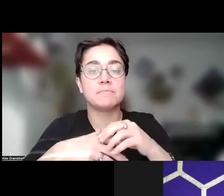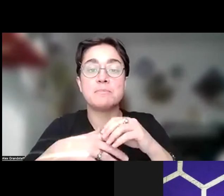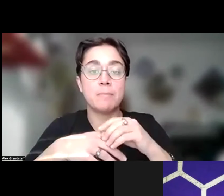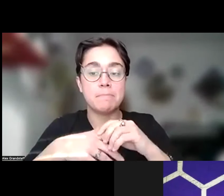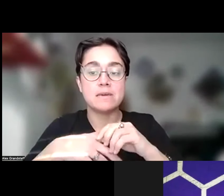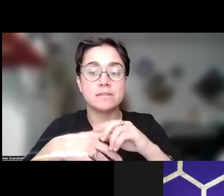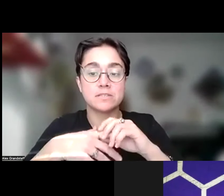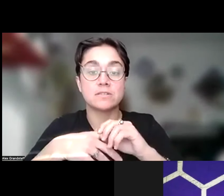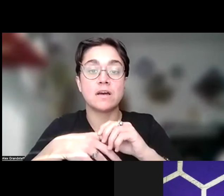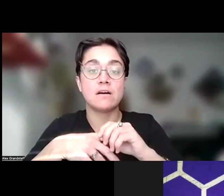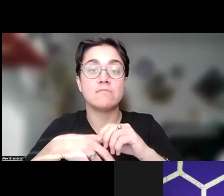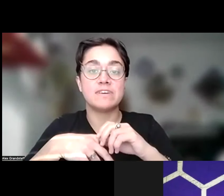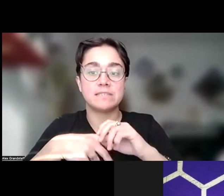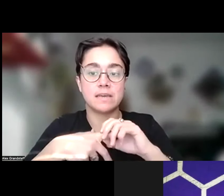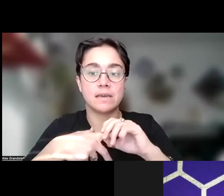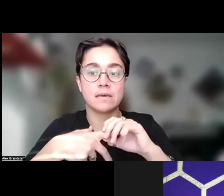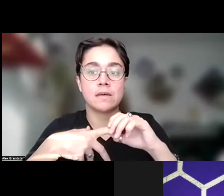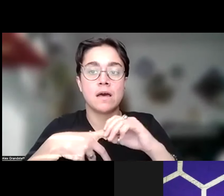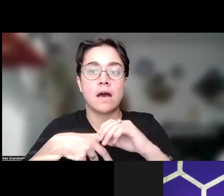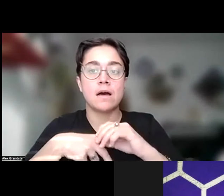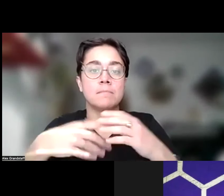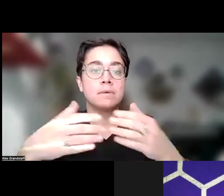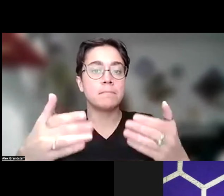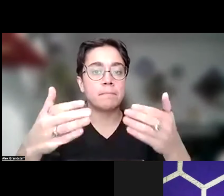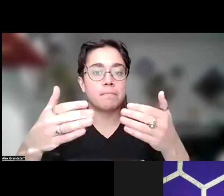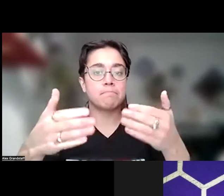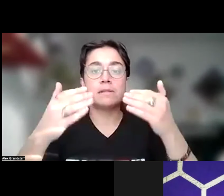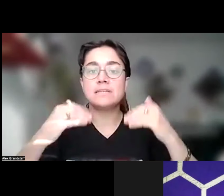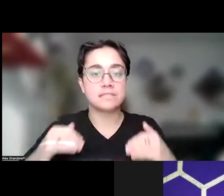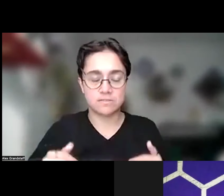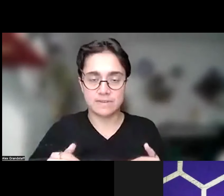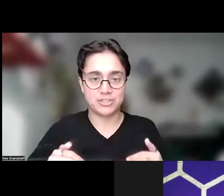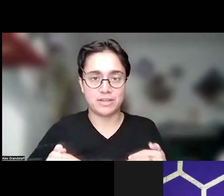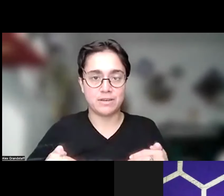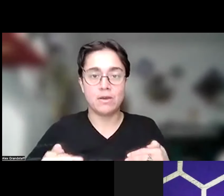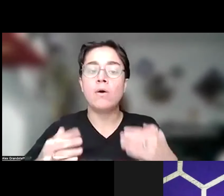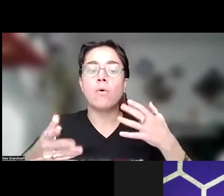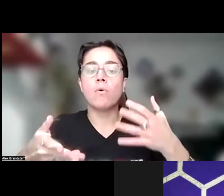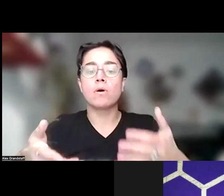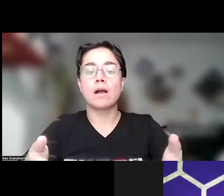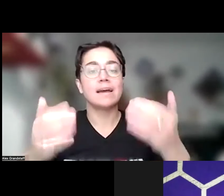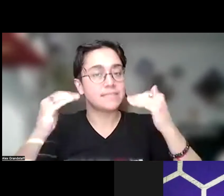Representatives will not cause physical harm. Often times people may be concerned